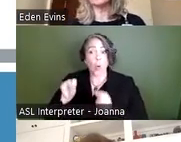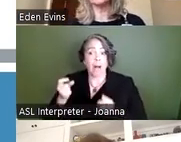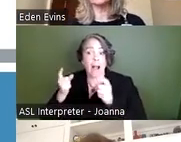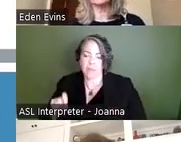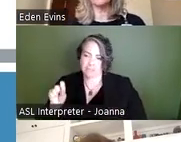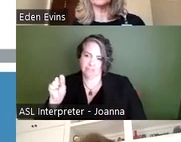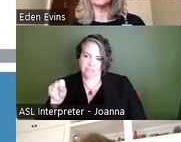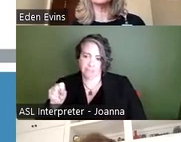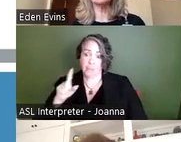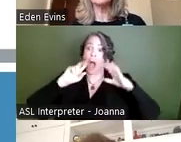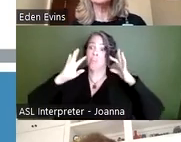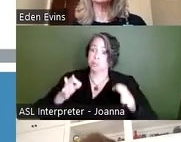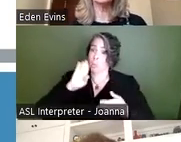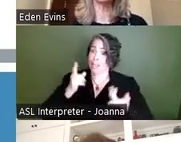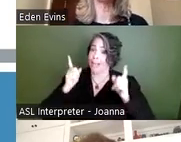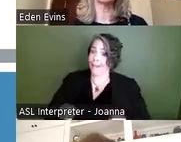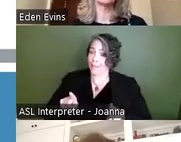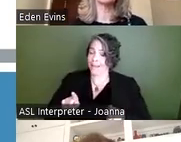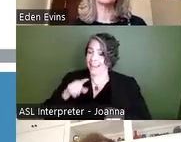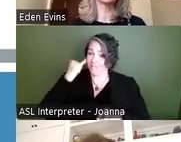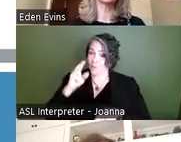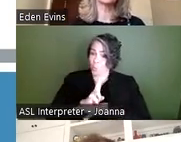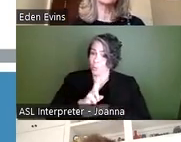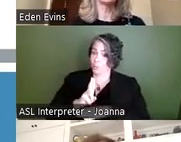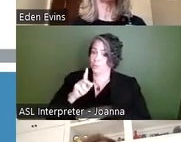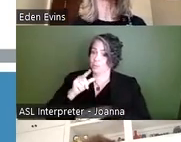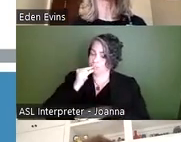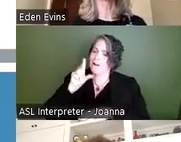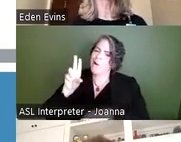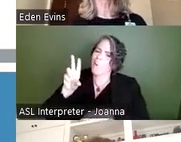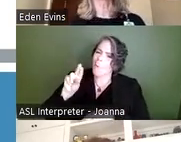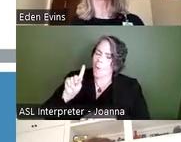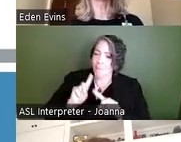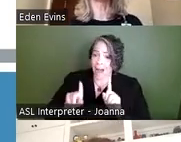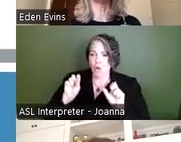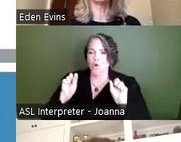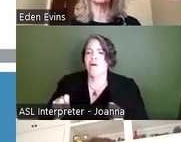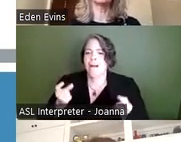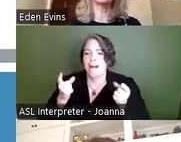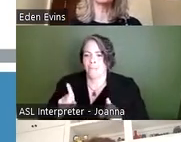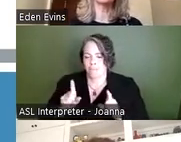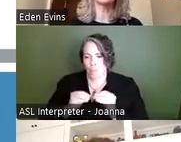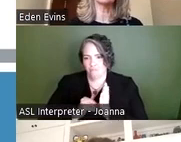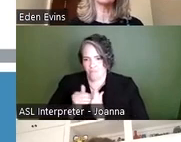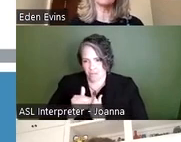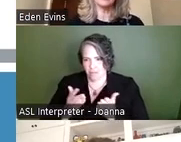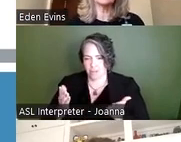of schizophrenia. So this is huge, especially as we know that these disorders have a high